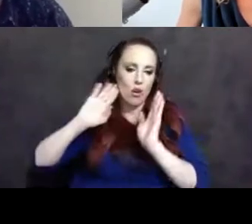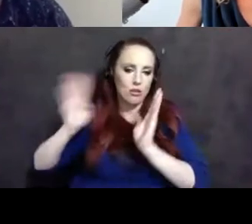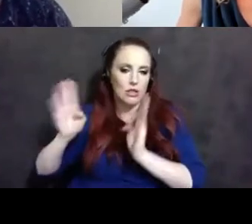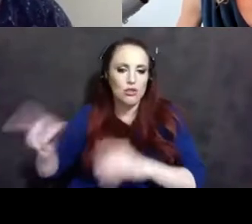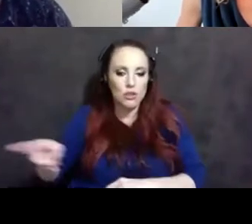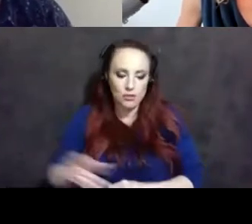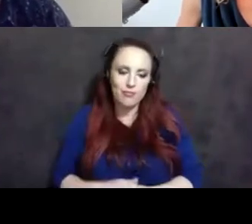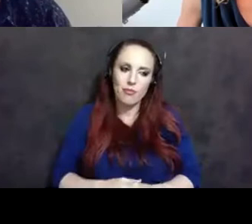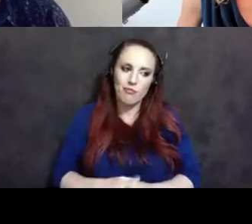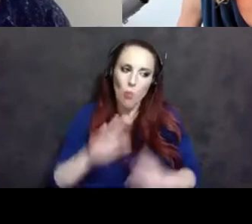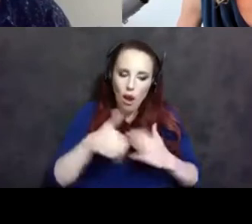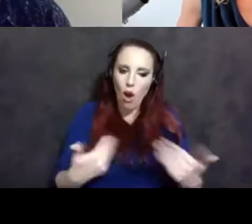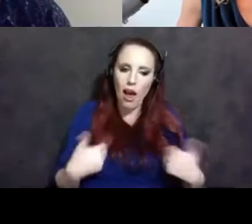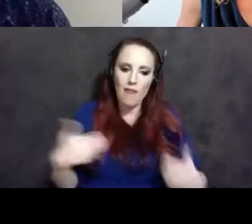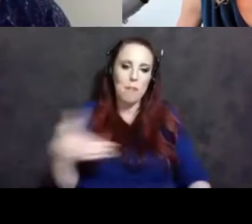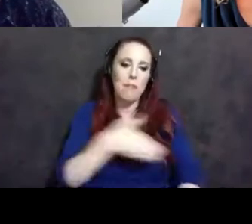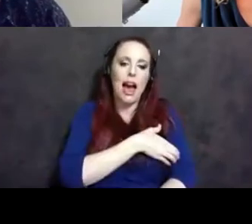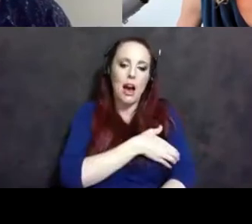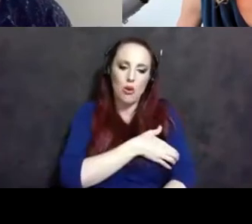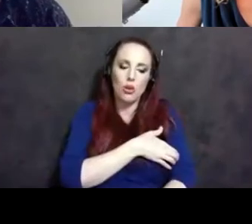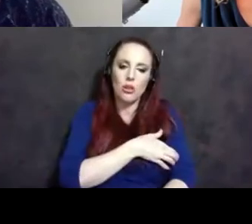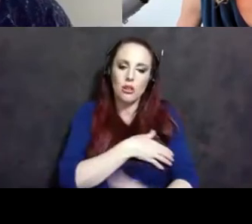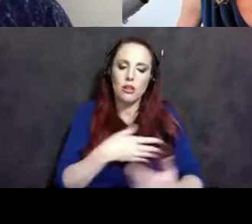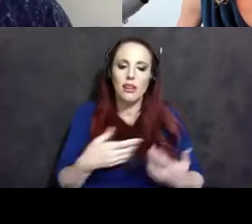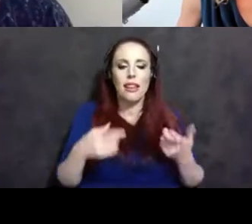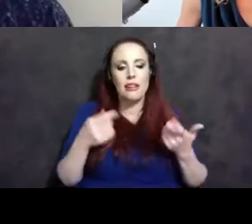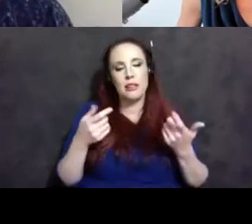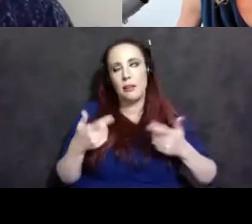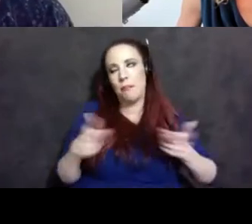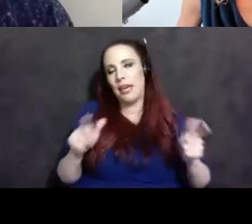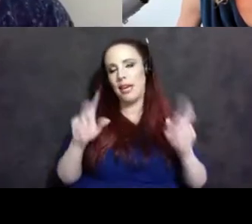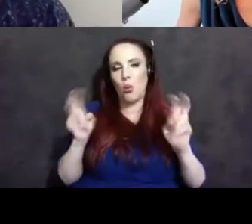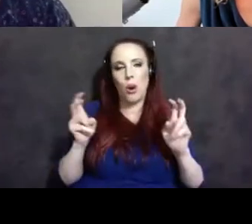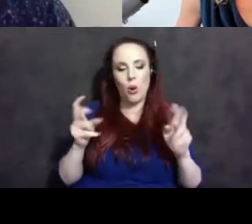And that's, like, this quote that goes around social media for the past few years now, it's